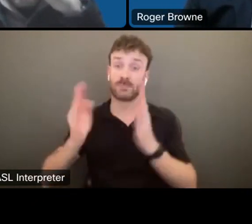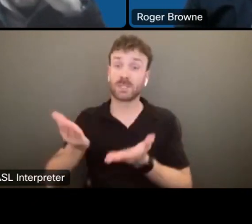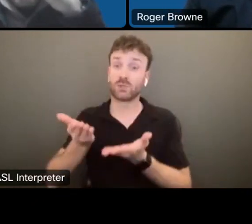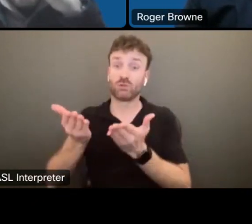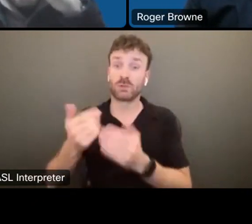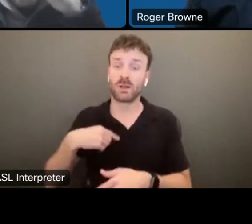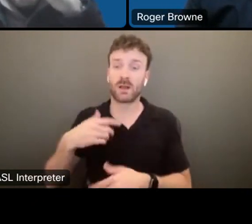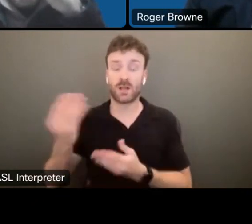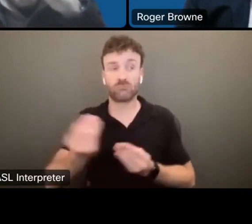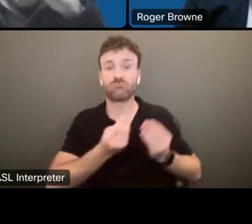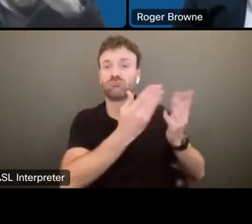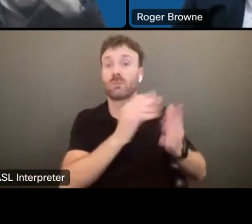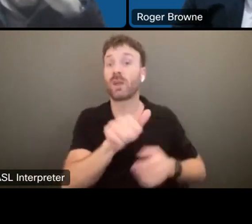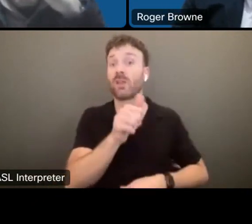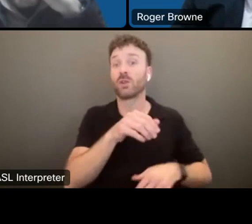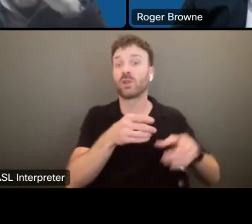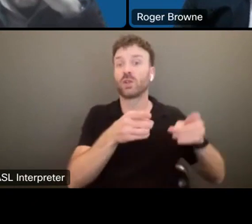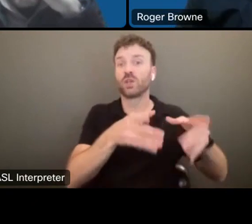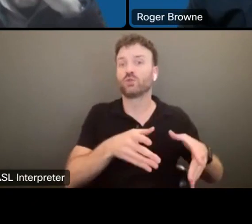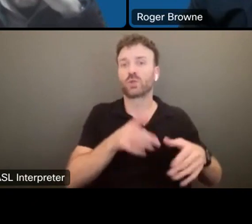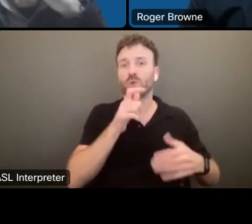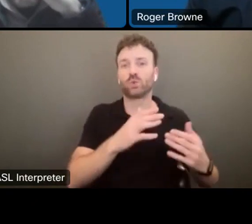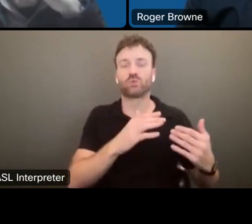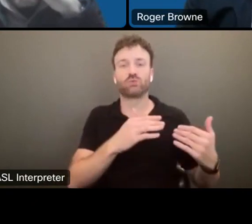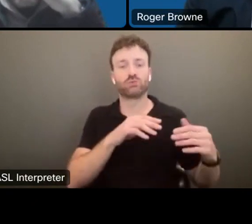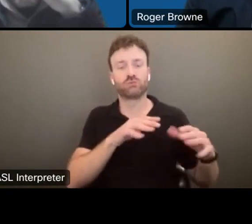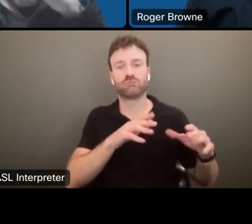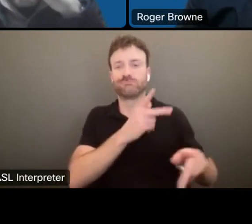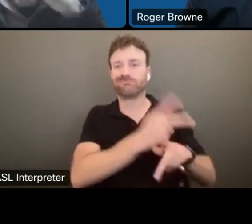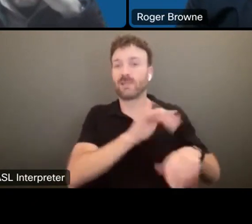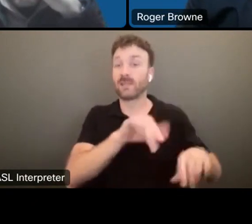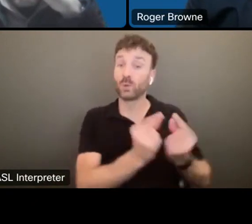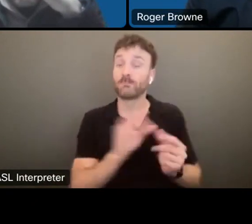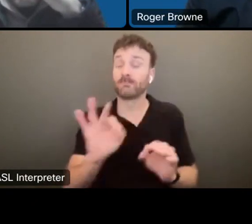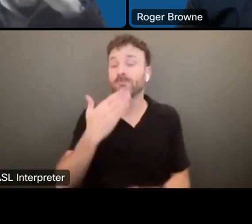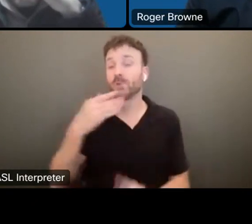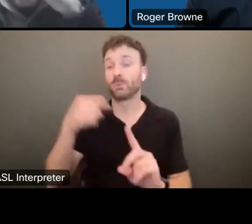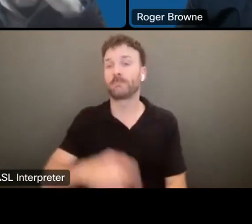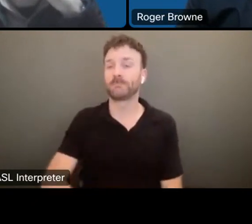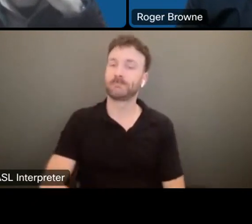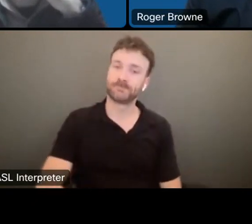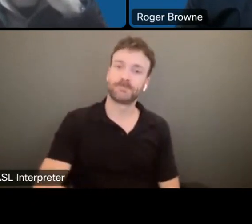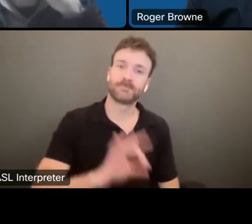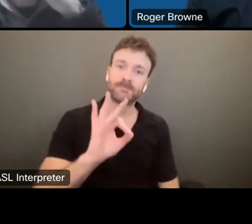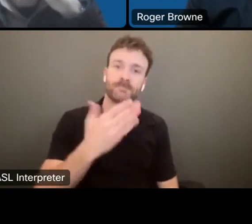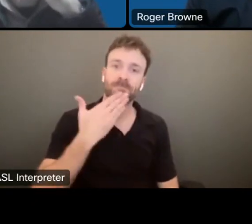director, Antonio Marcus, who looks after that group. That's a great point. Charissa Iogna: Perfect. Thank you, Allison.